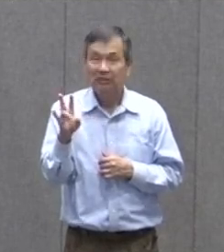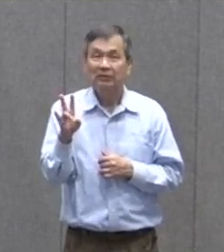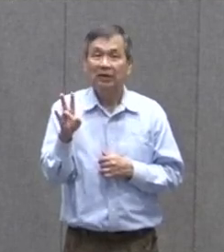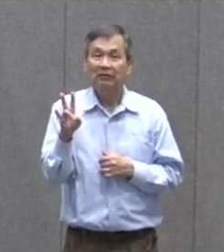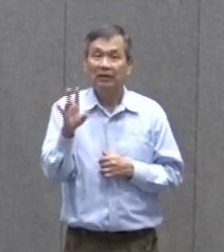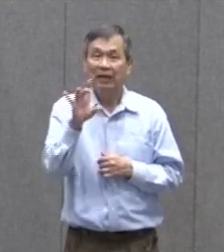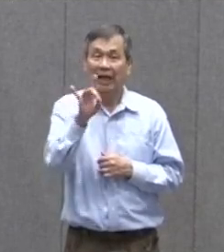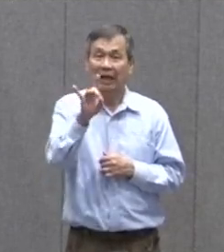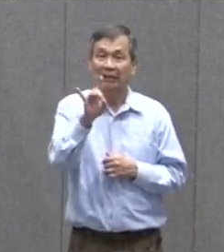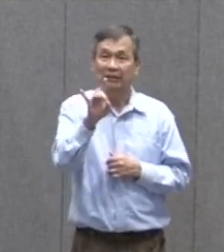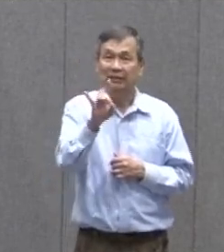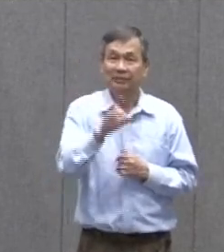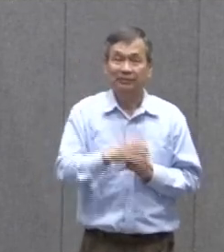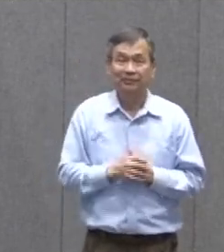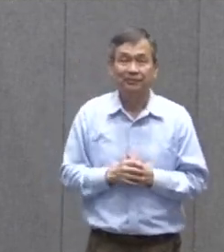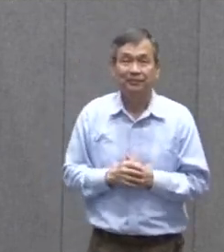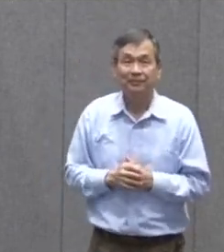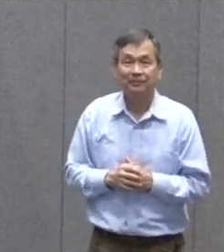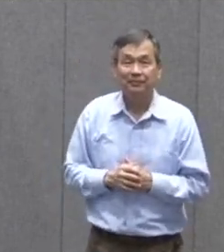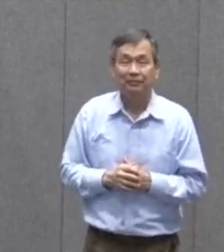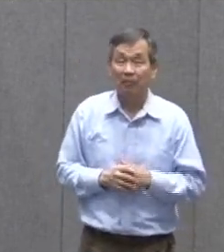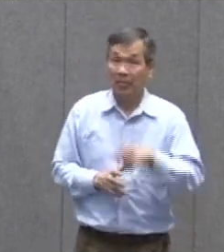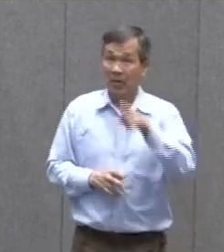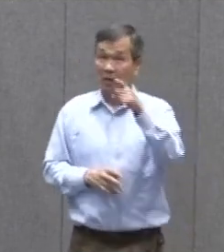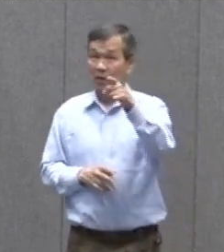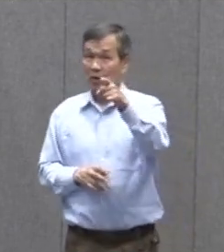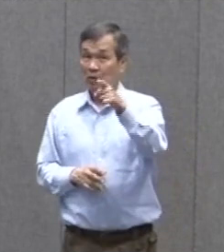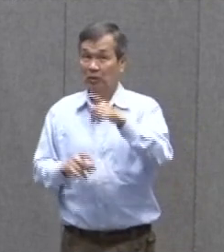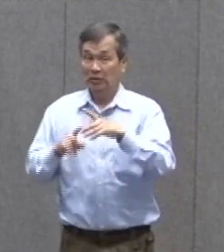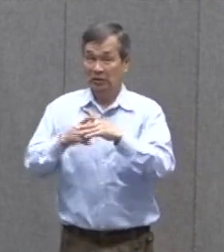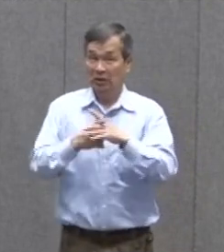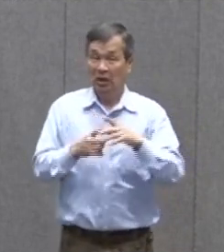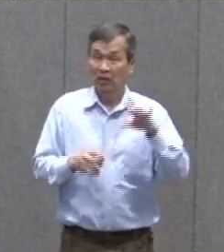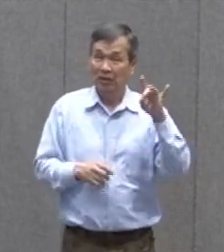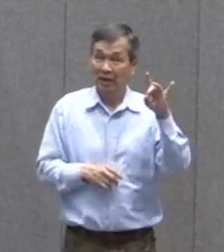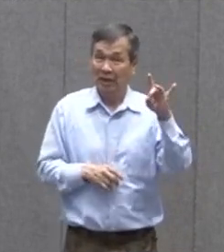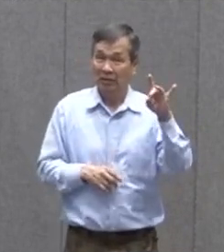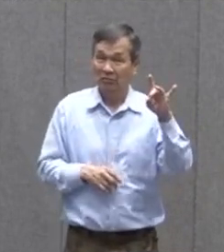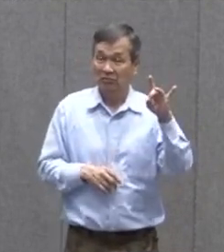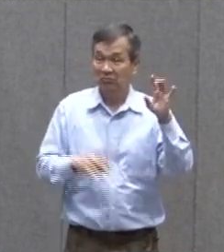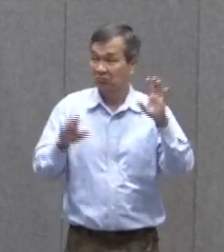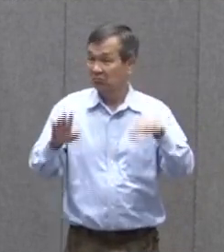seven, eight cards. You can start with eight cards and you can make more